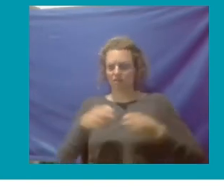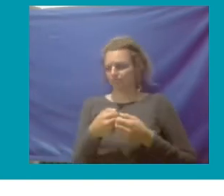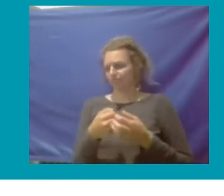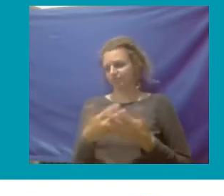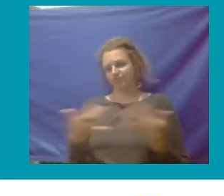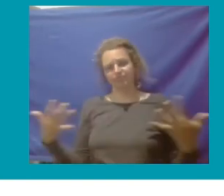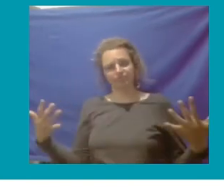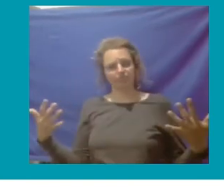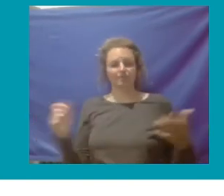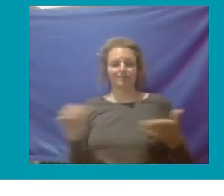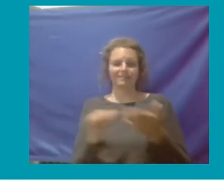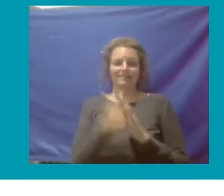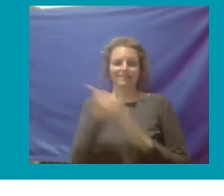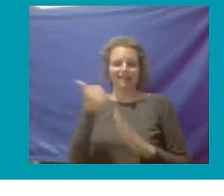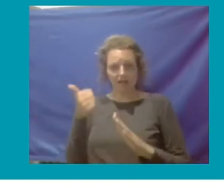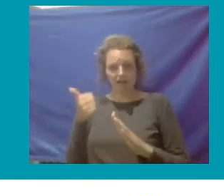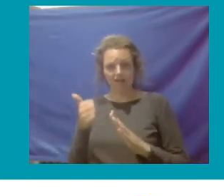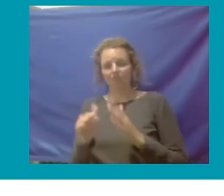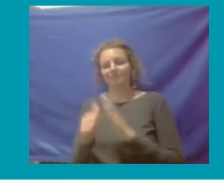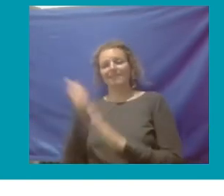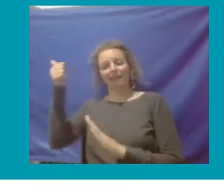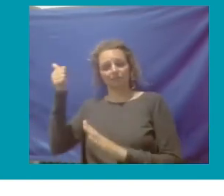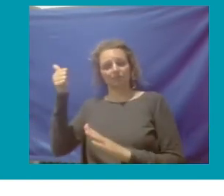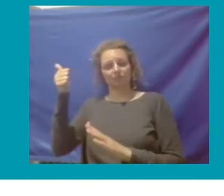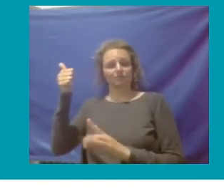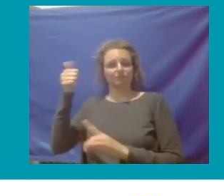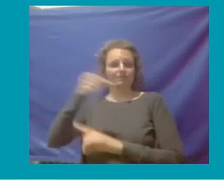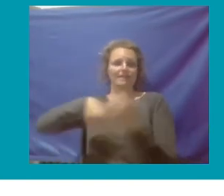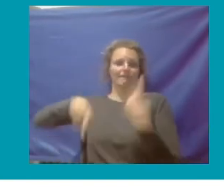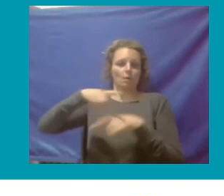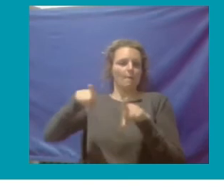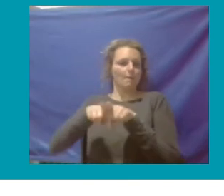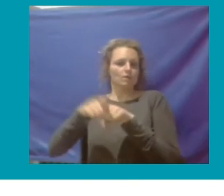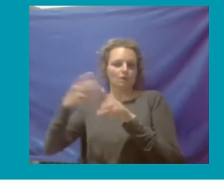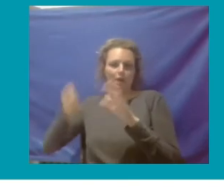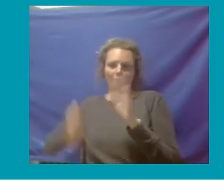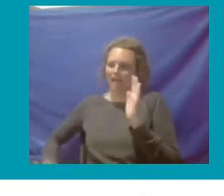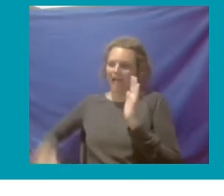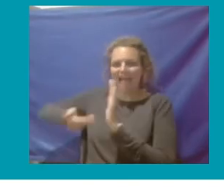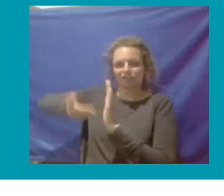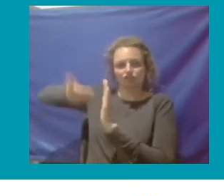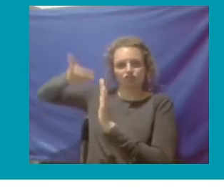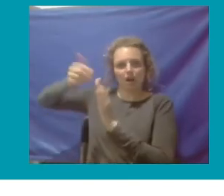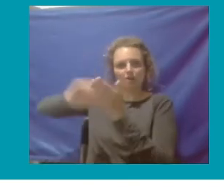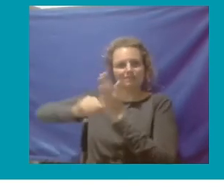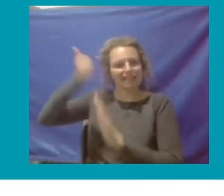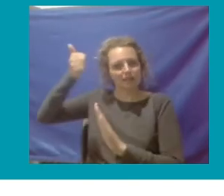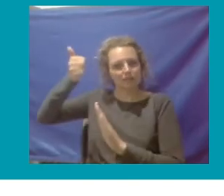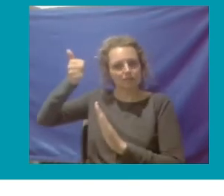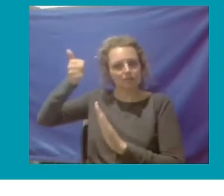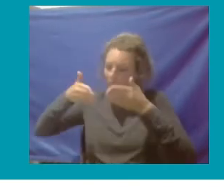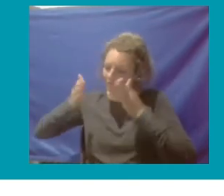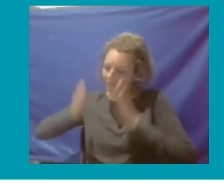But we also have additional skills and talents and qualities that we've had to learn through navigating our way through barriers that